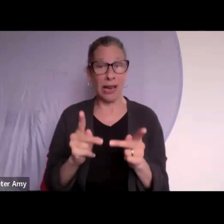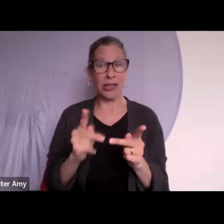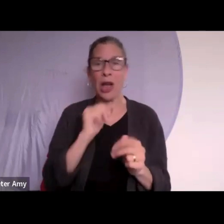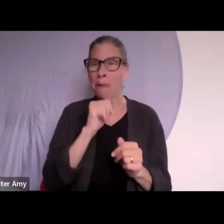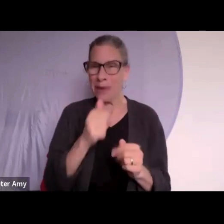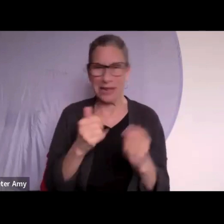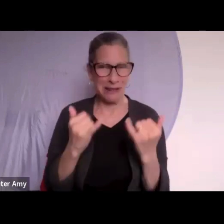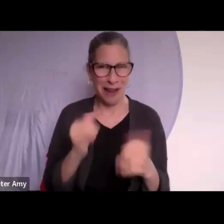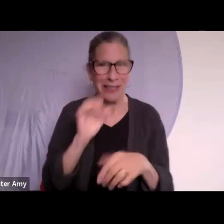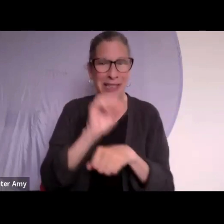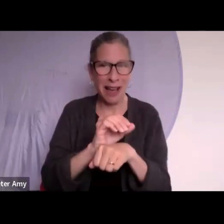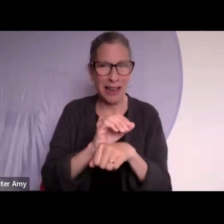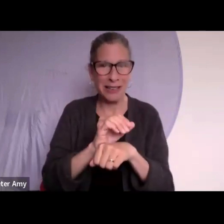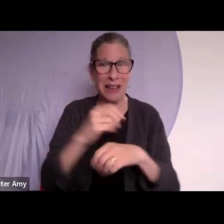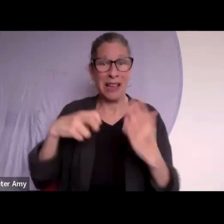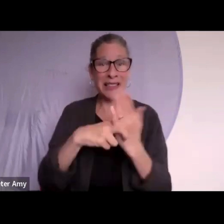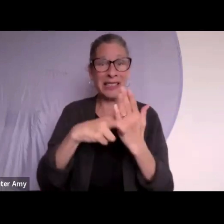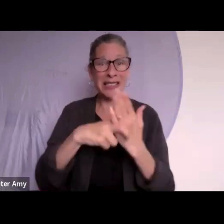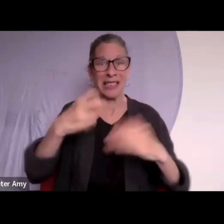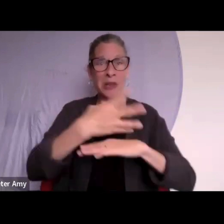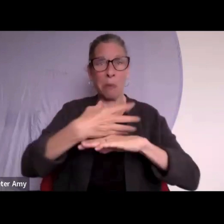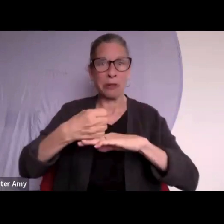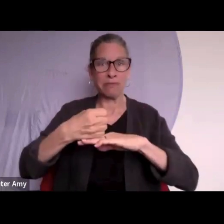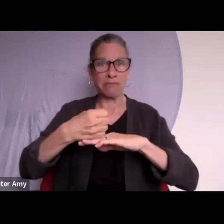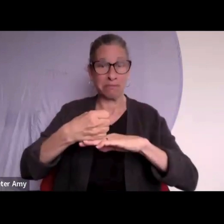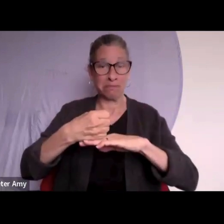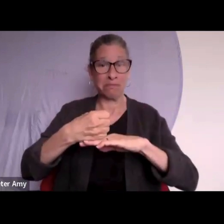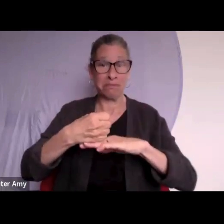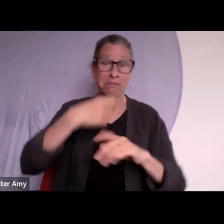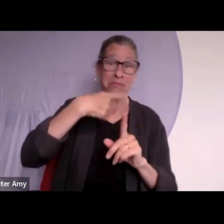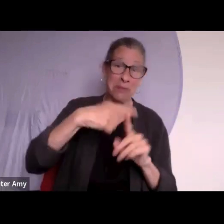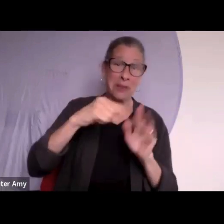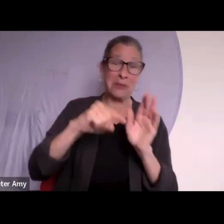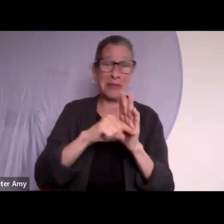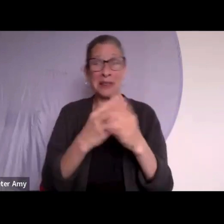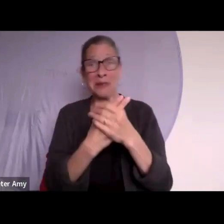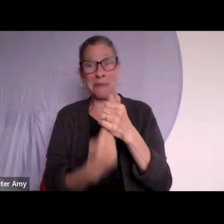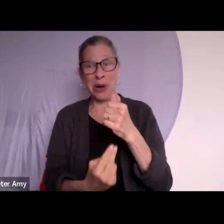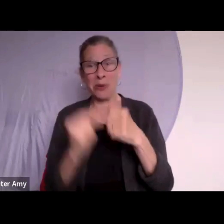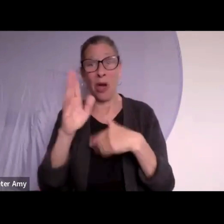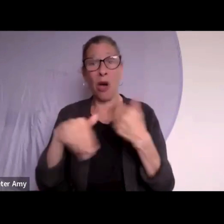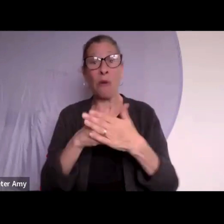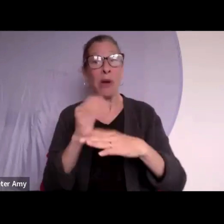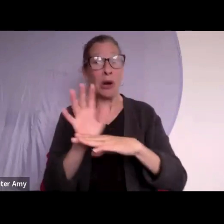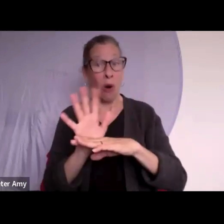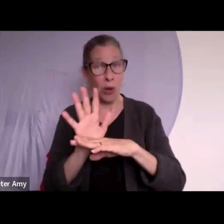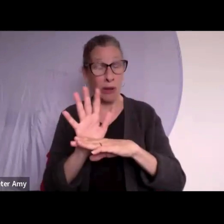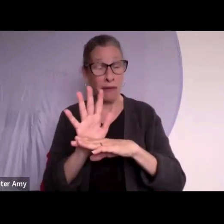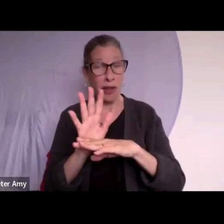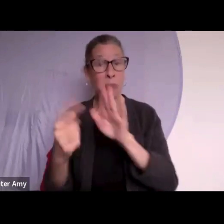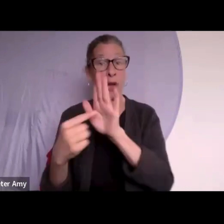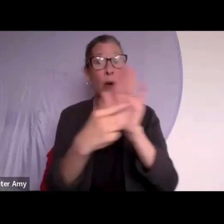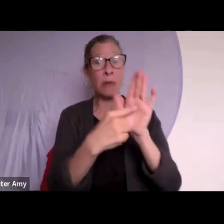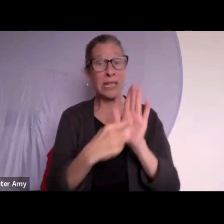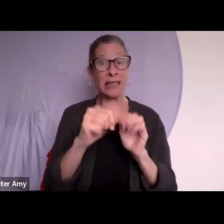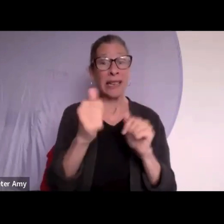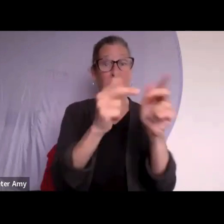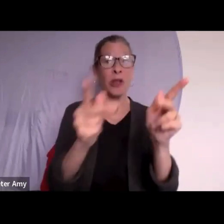is sold out a good thing and a bad thing. But all the films also are being presented in other locations in all five